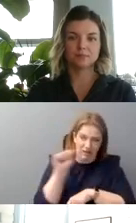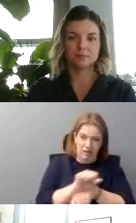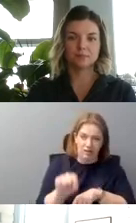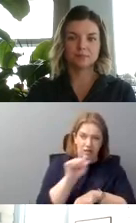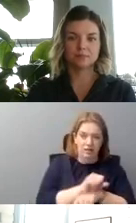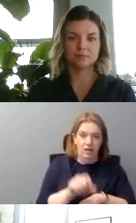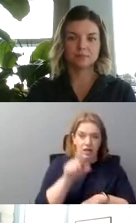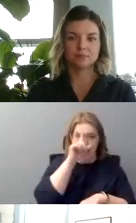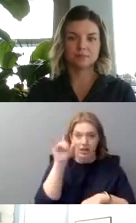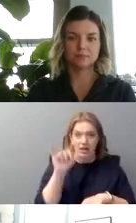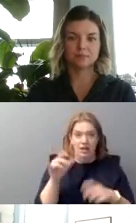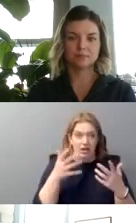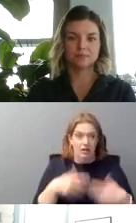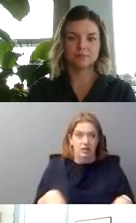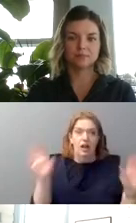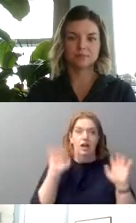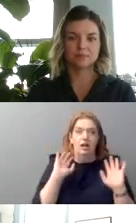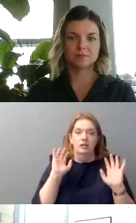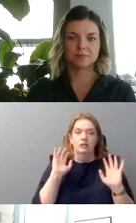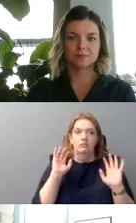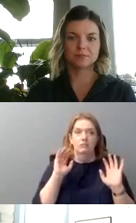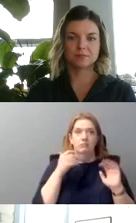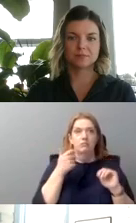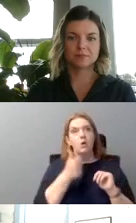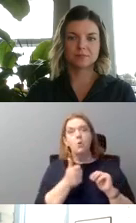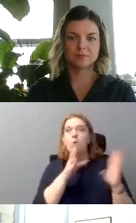done with that, I don't necessarily know if he had any other plans for the house, but